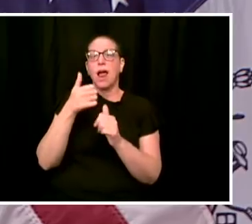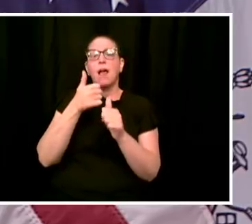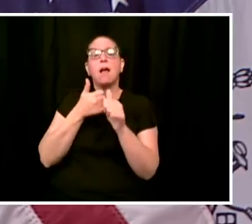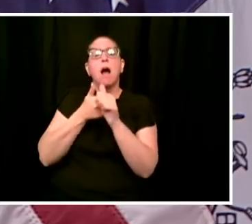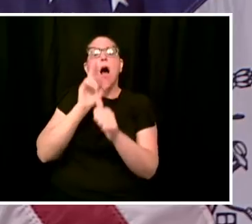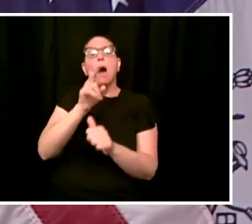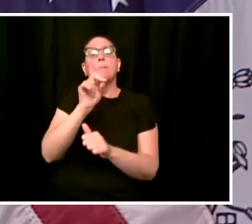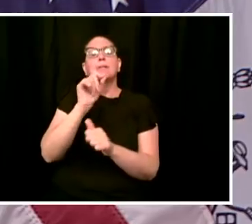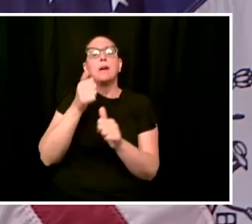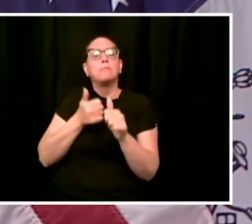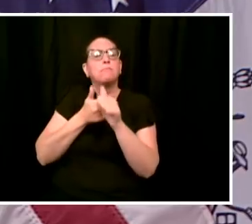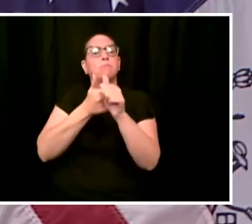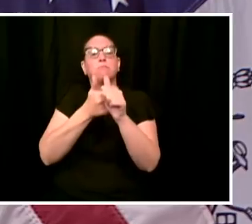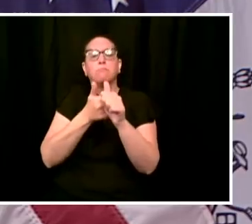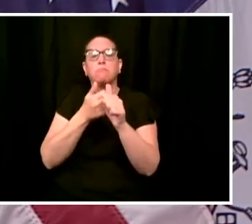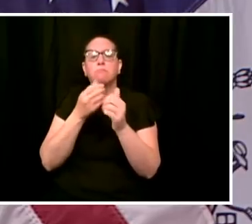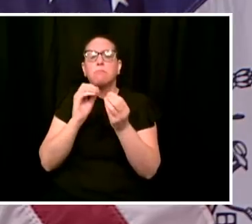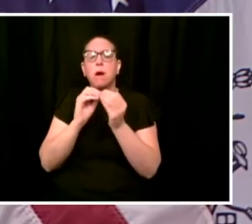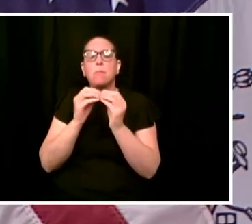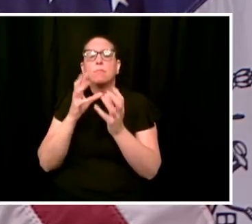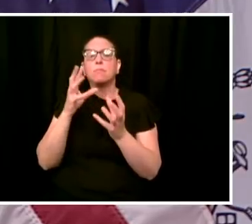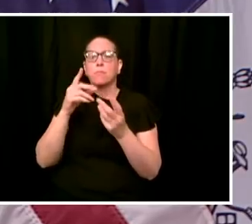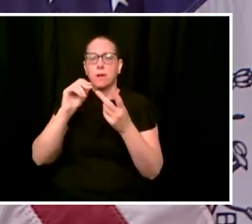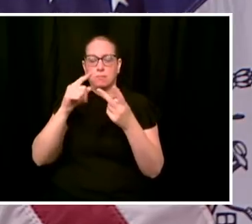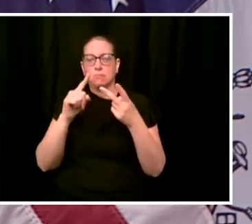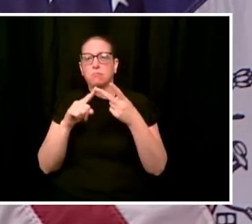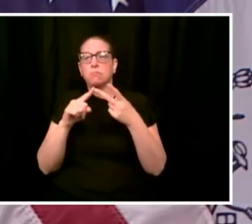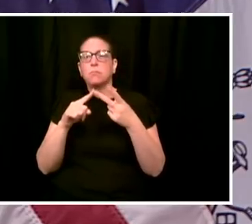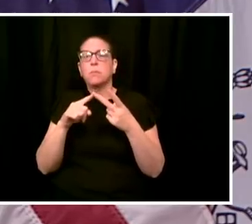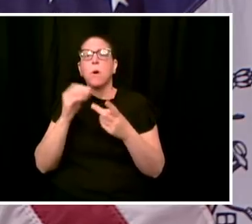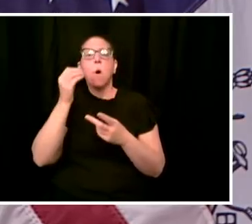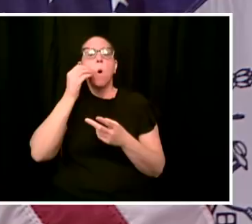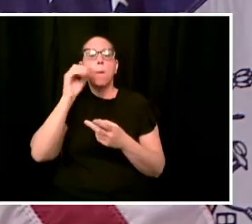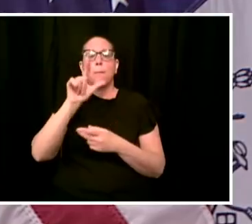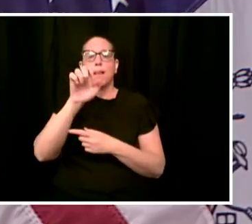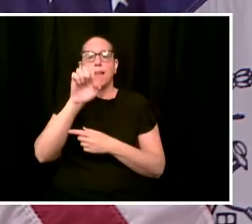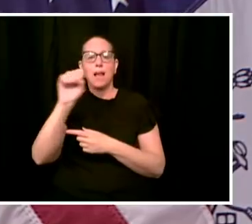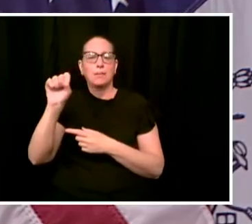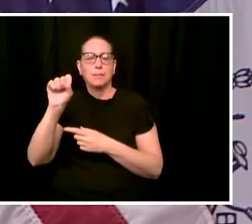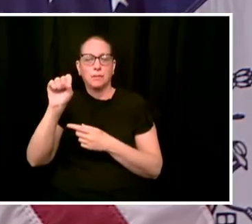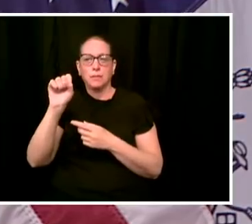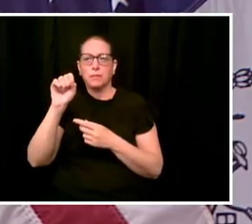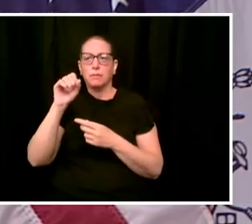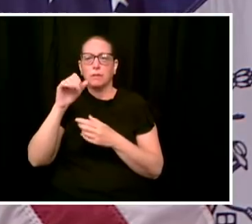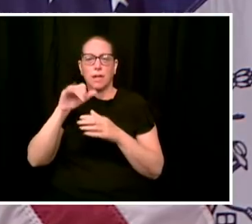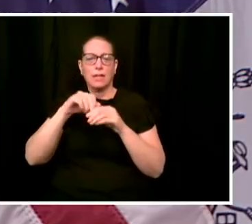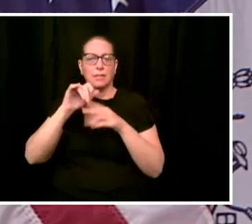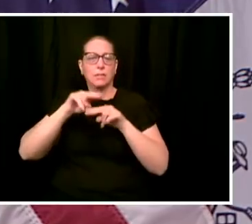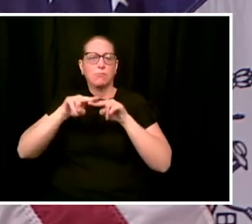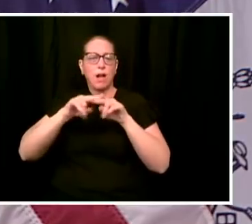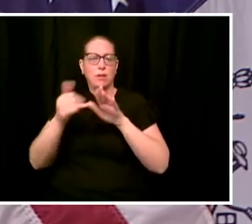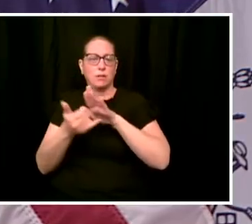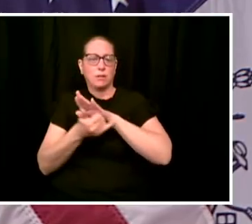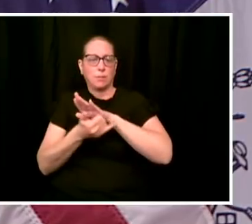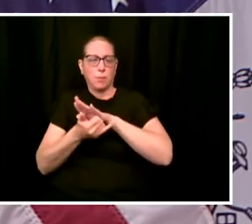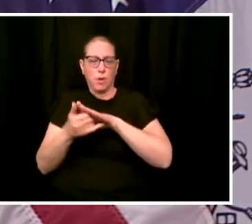PEDIRATIC INPROGRAM TIRE SYNDROME. I WANT TO KNOW IF THERE I AS